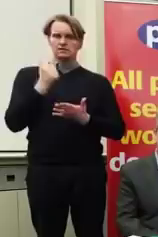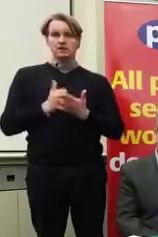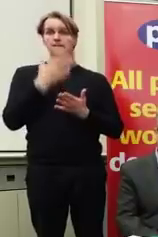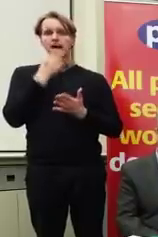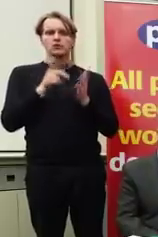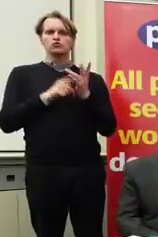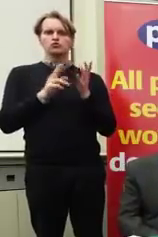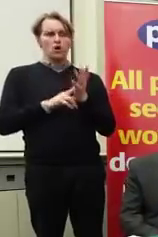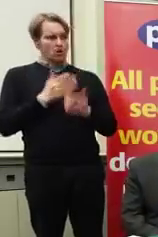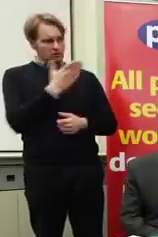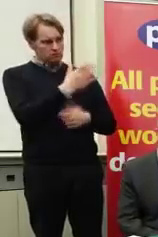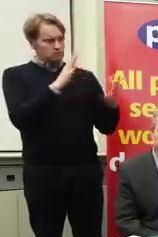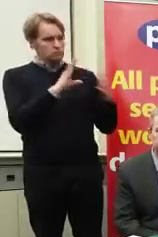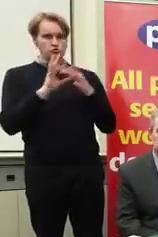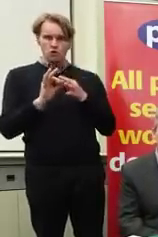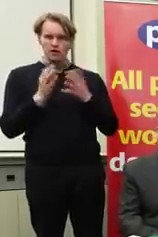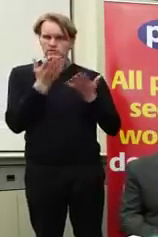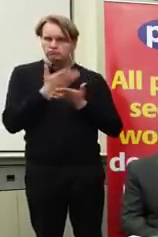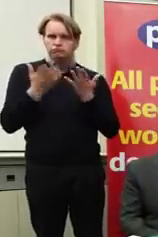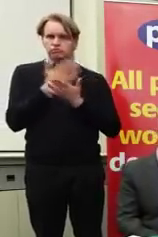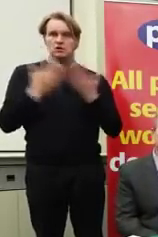join us and we're hoping that John will be the Chancellor the next time we have